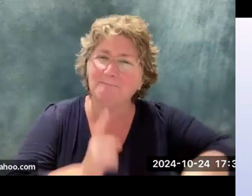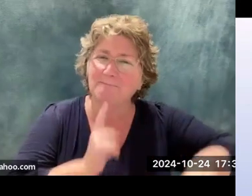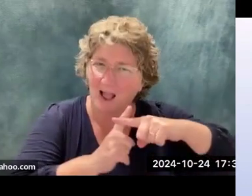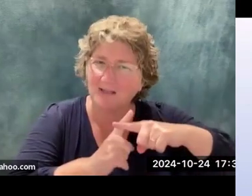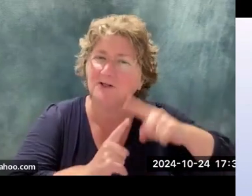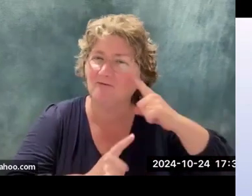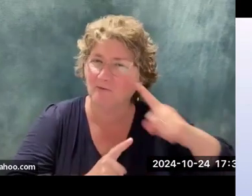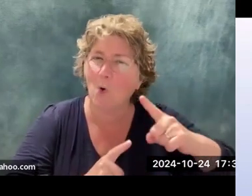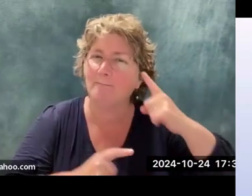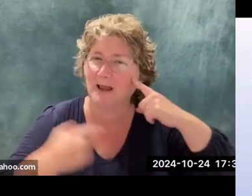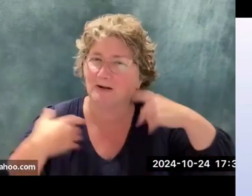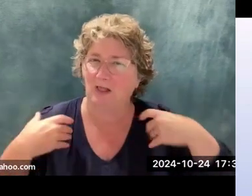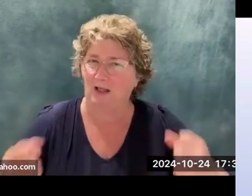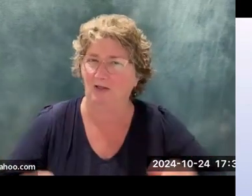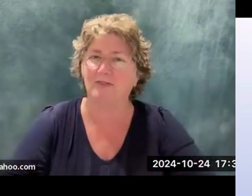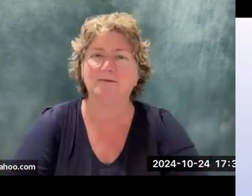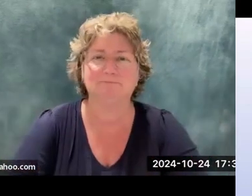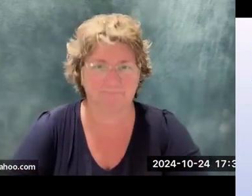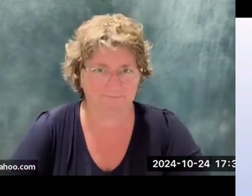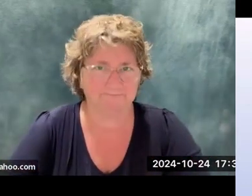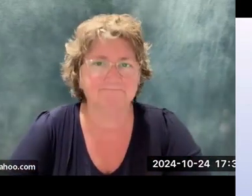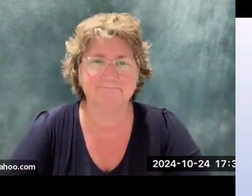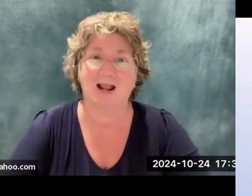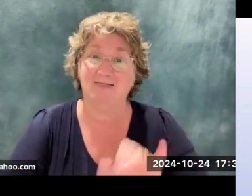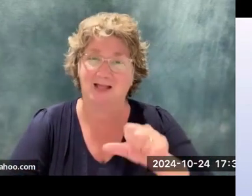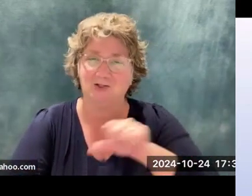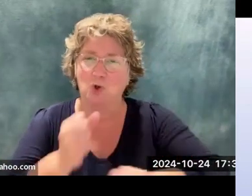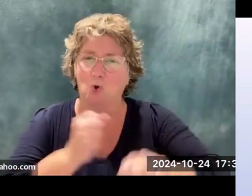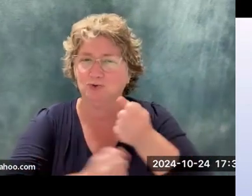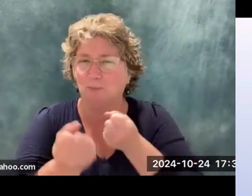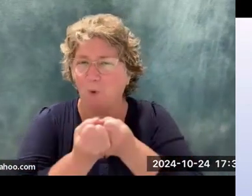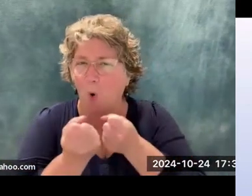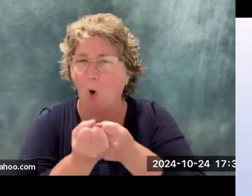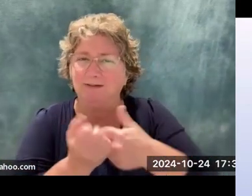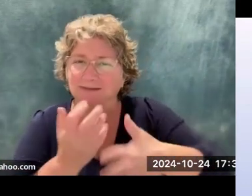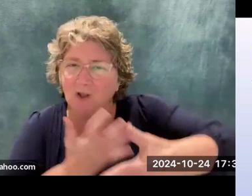It's another source of social support and socialization in the home.